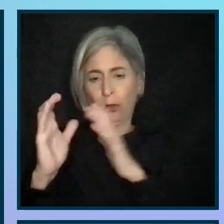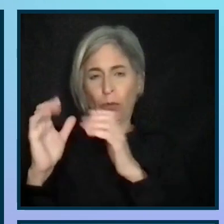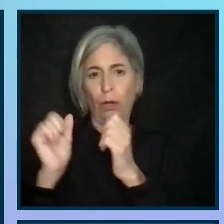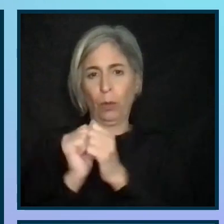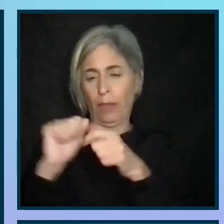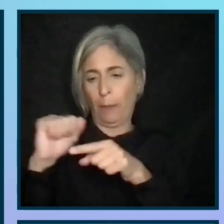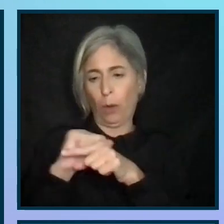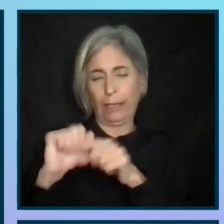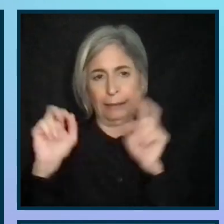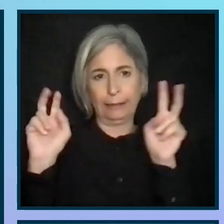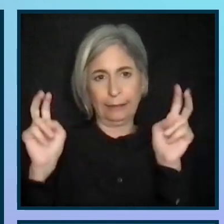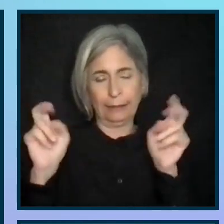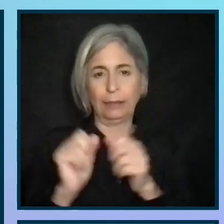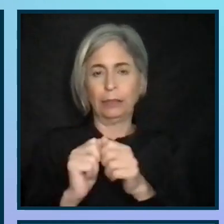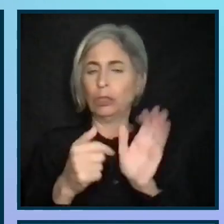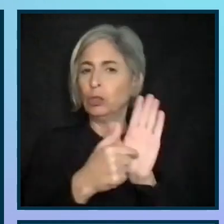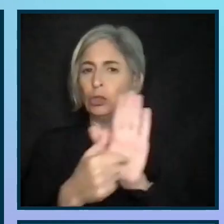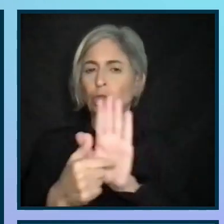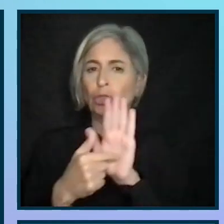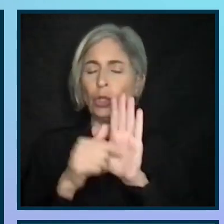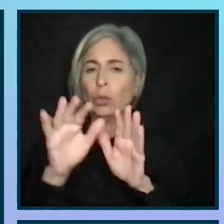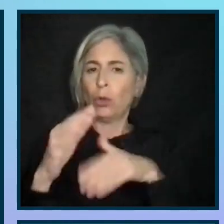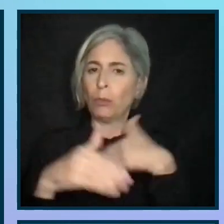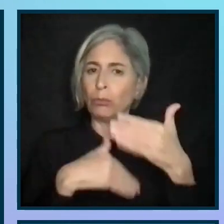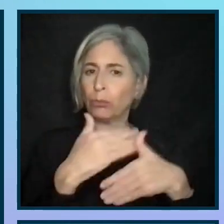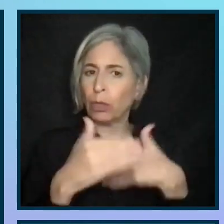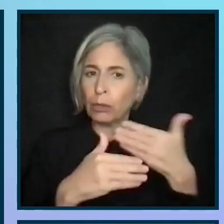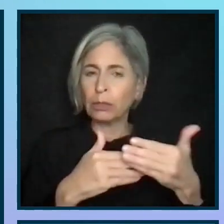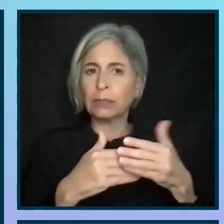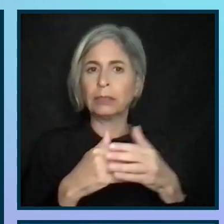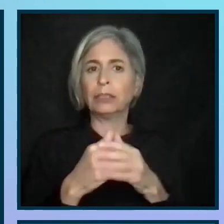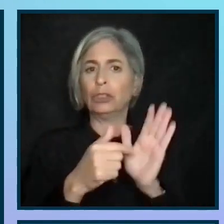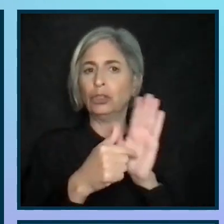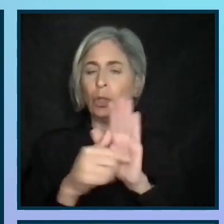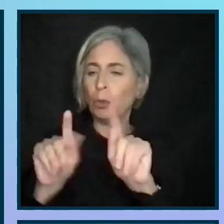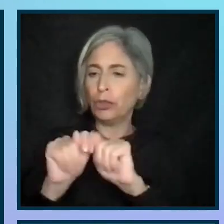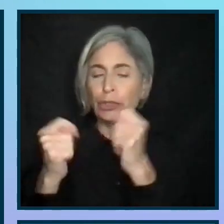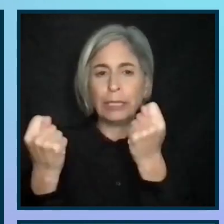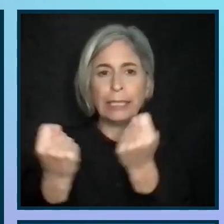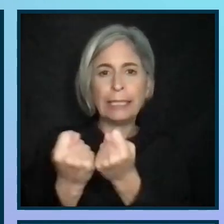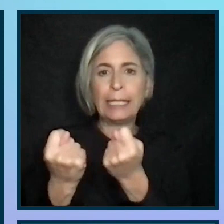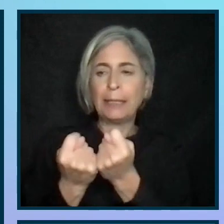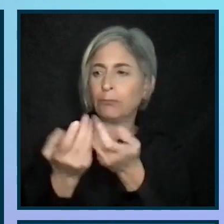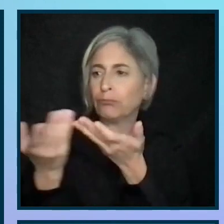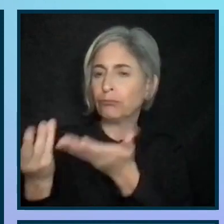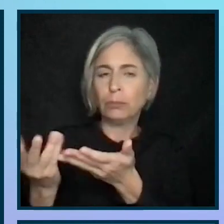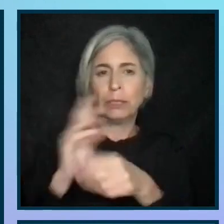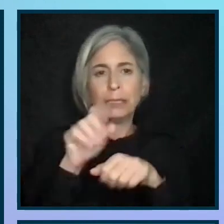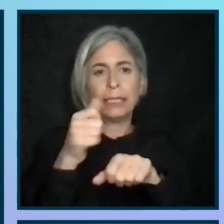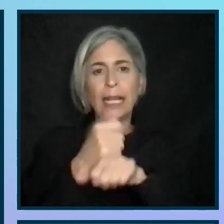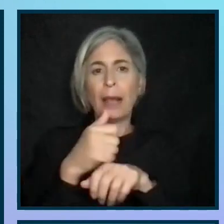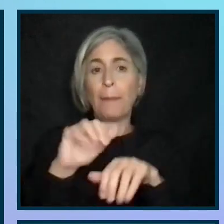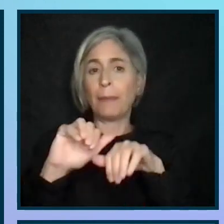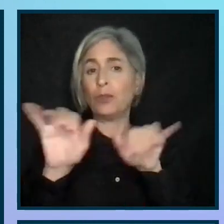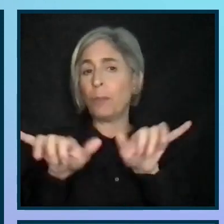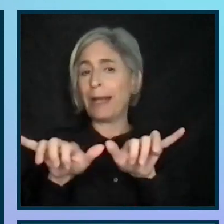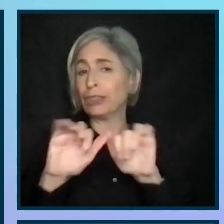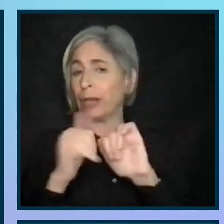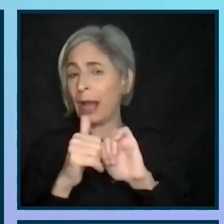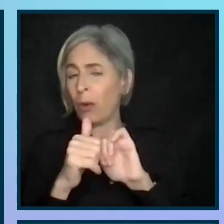So you want to be able to show your progress of your team. So setting up a way to measure that, early on in your practice,